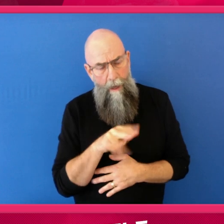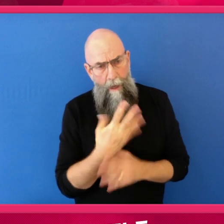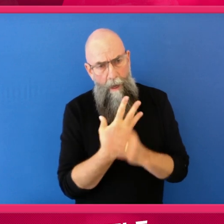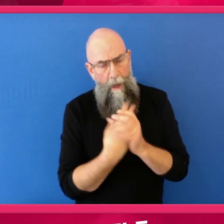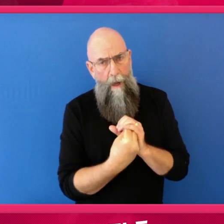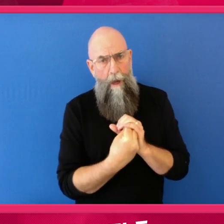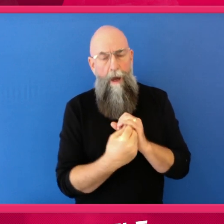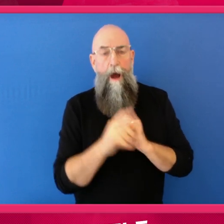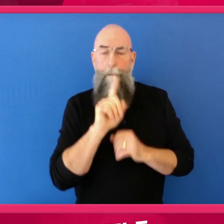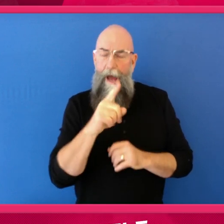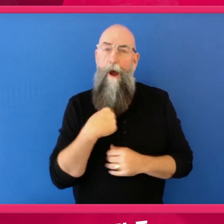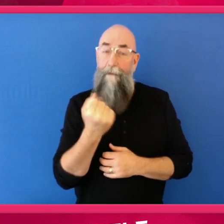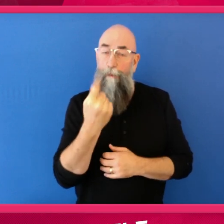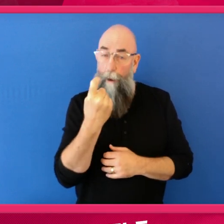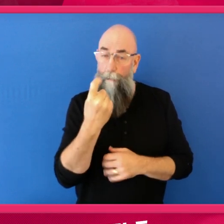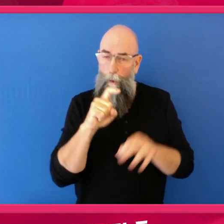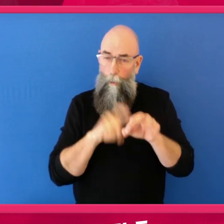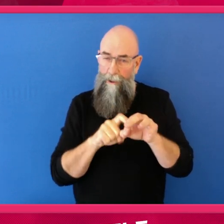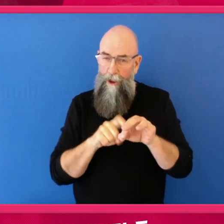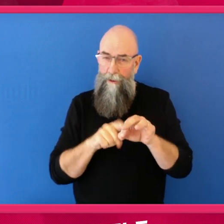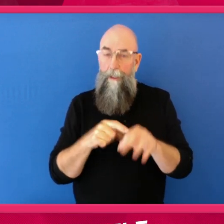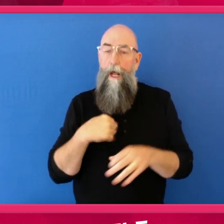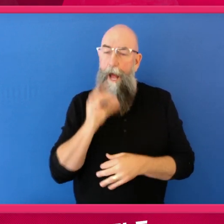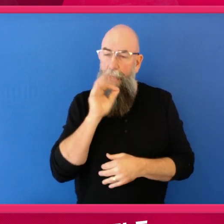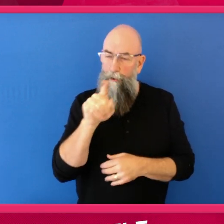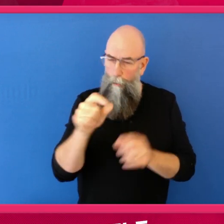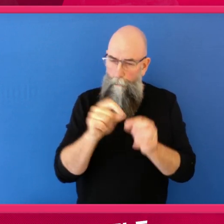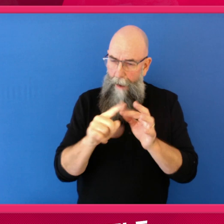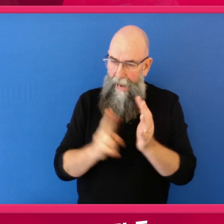we get into our Fast Five and Ben, it's a hard hitting one so prepare yourself. What's